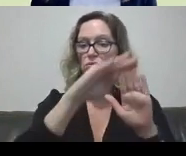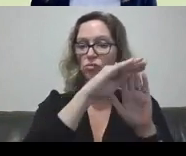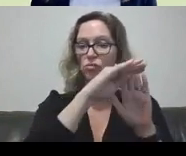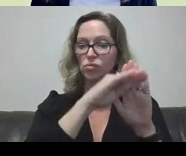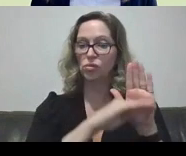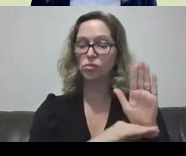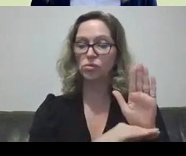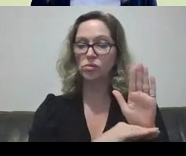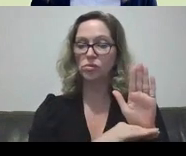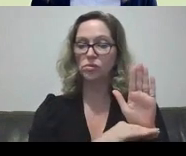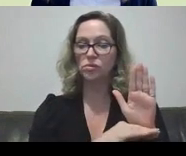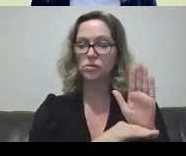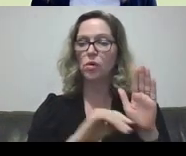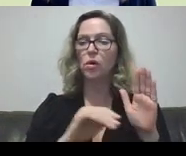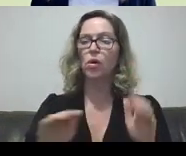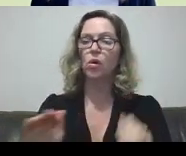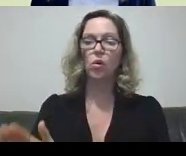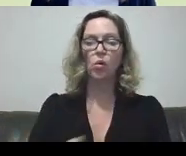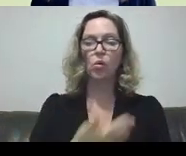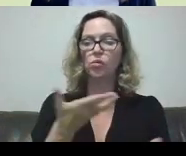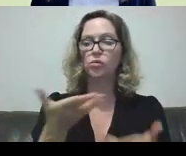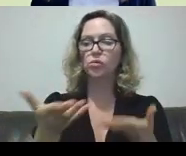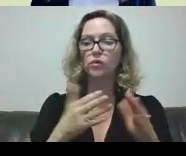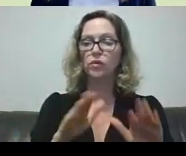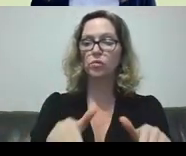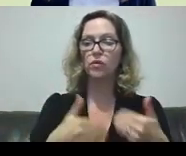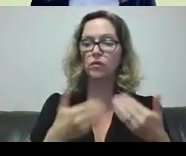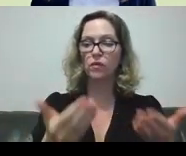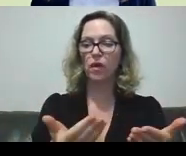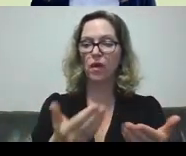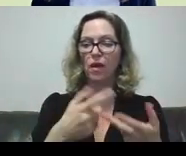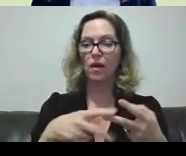all service providers whether they are NDS registered or not are legally